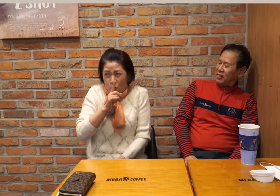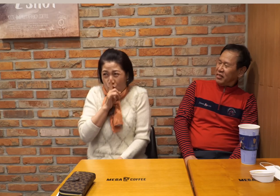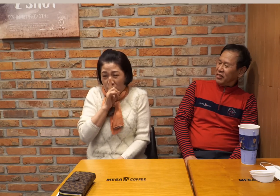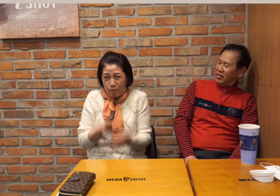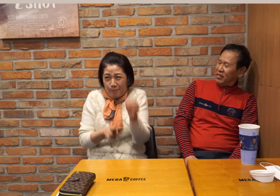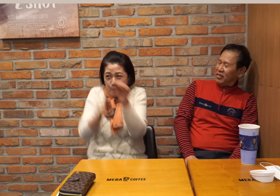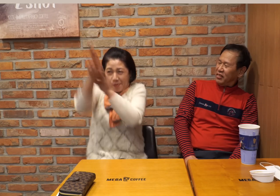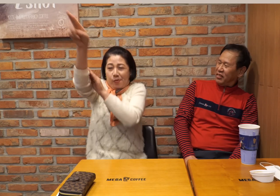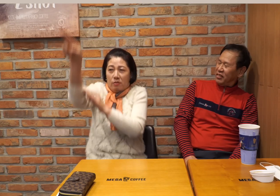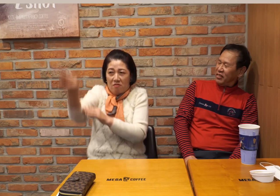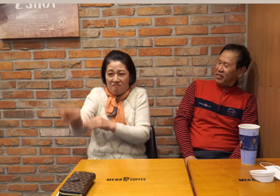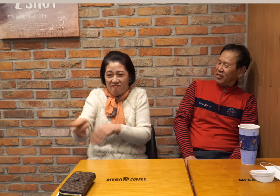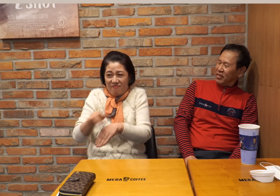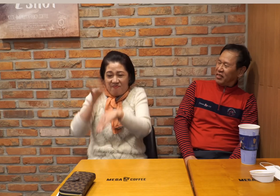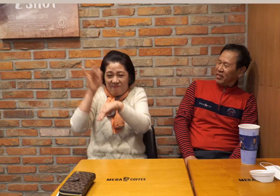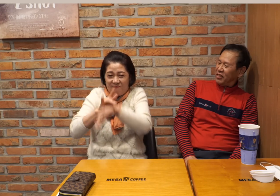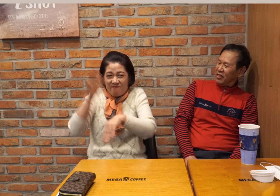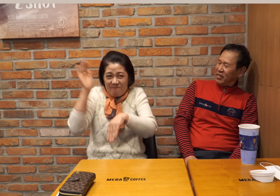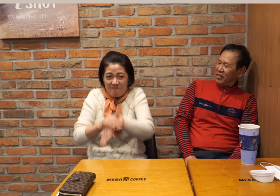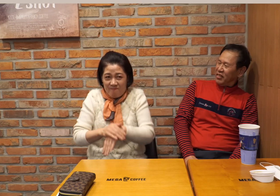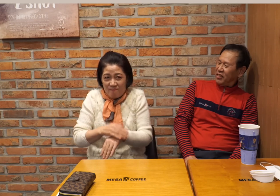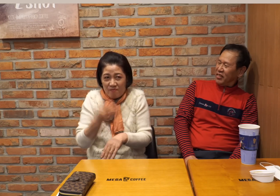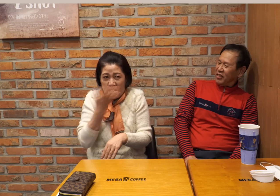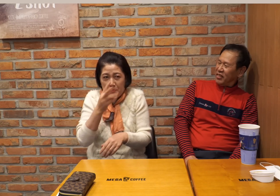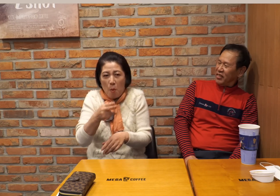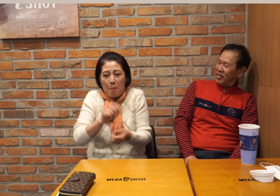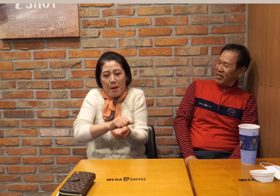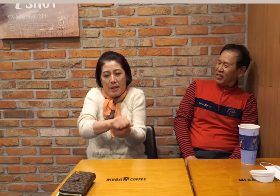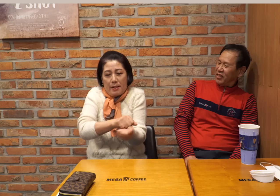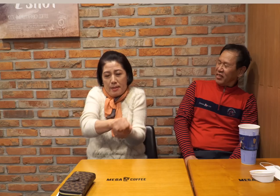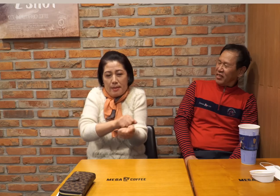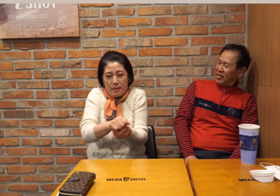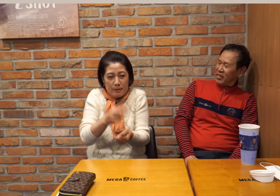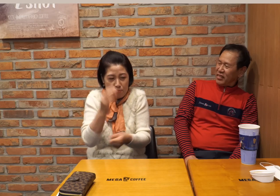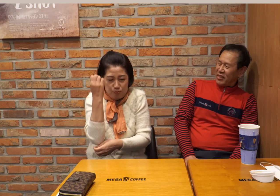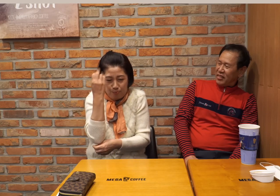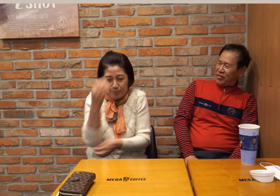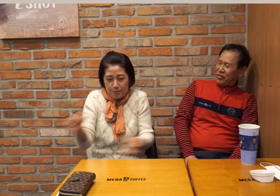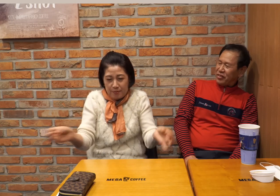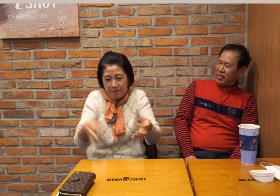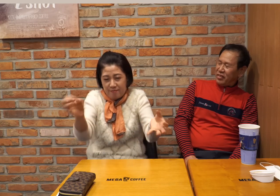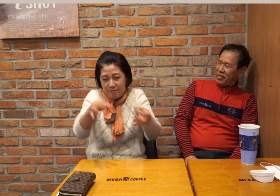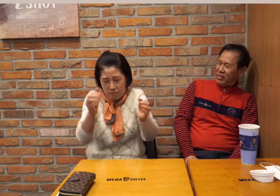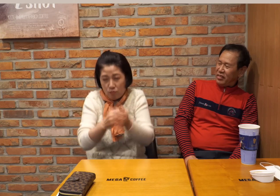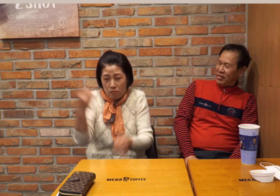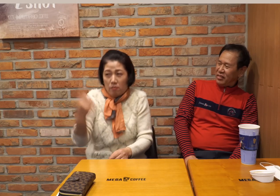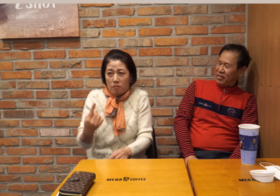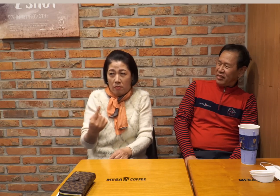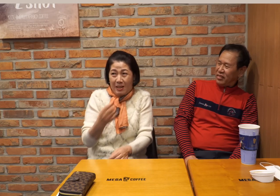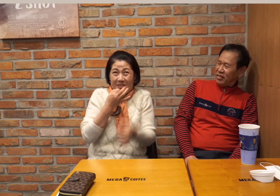he was startled and ran away. I was doing the laundry and tidying up the newspaper, and he came again